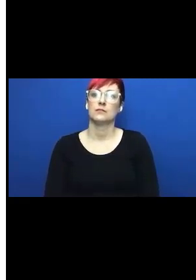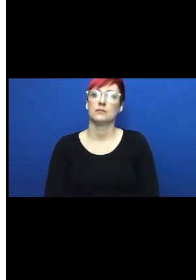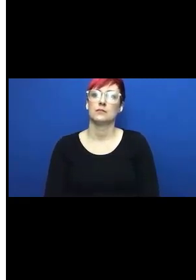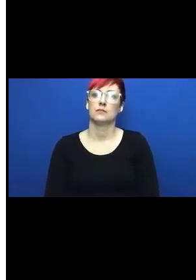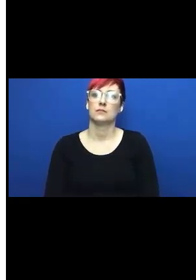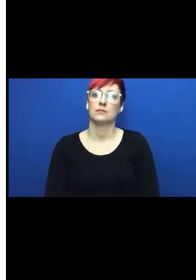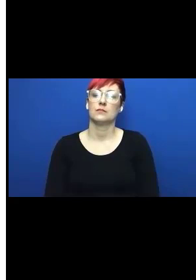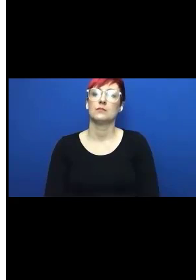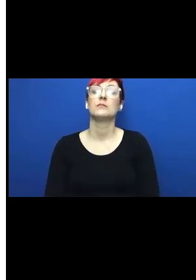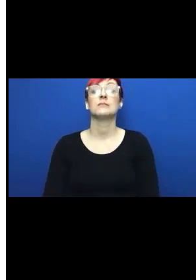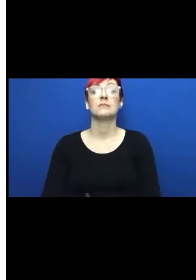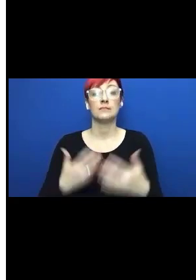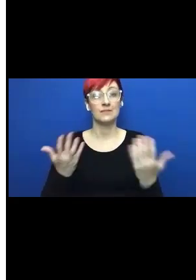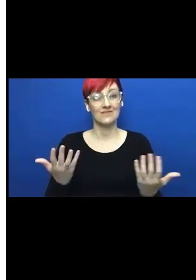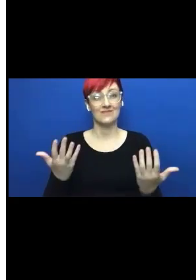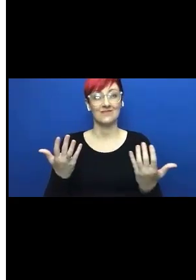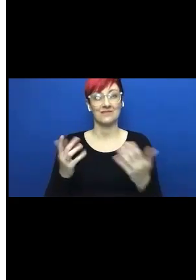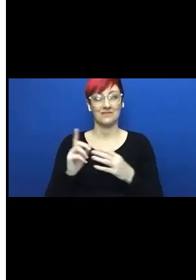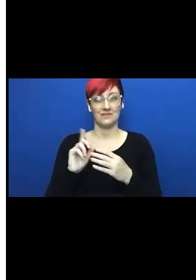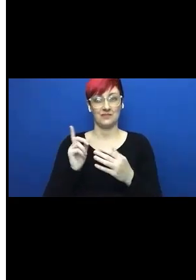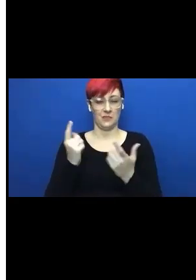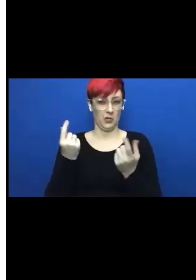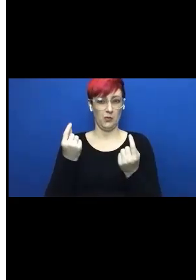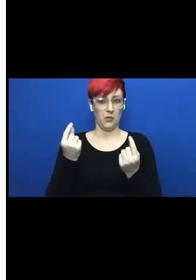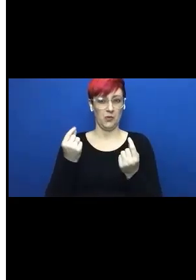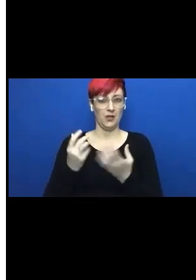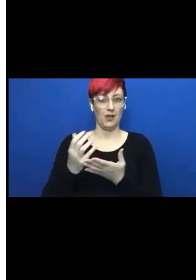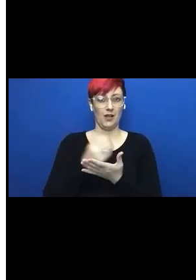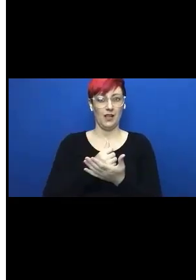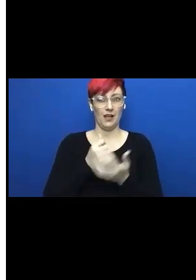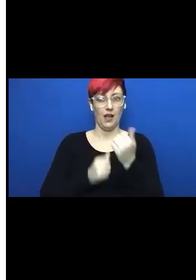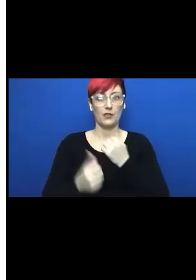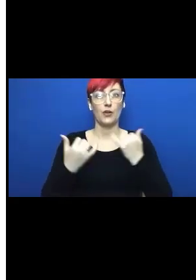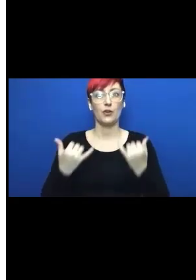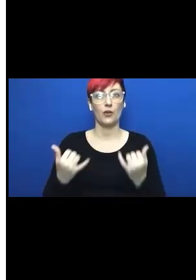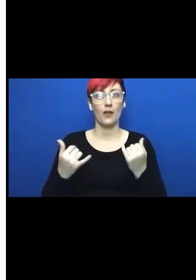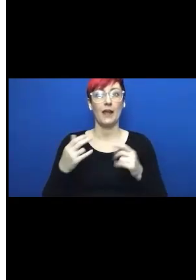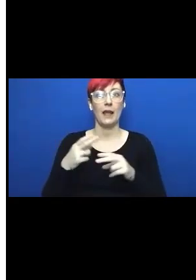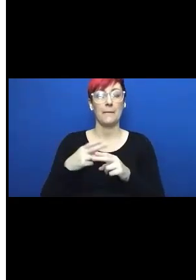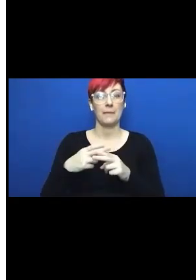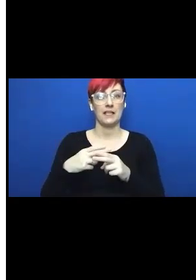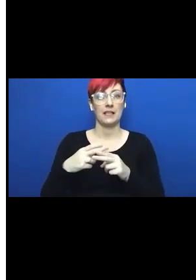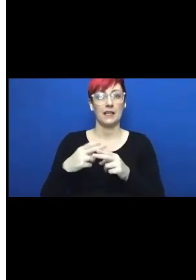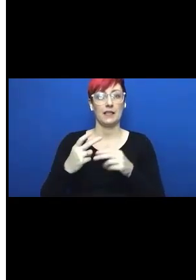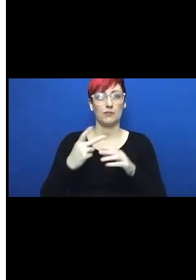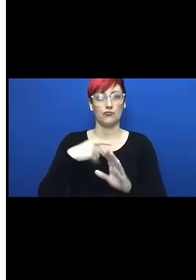So, where do we .. . What do we collect under current and pending projects from all sources.